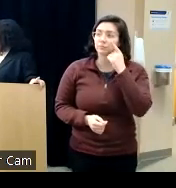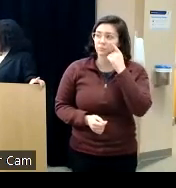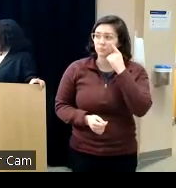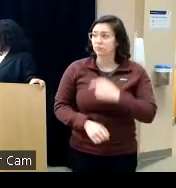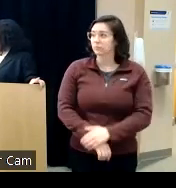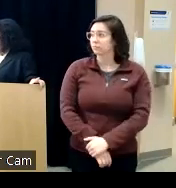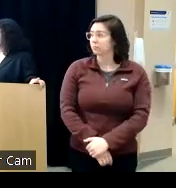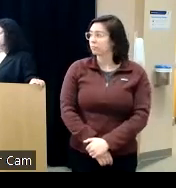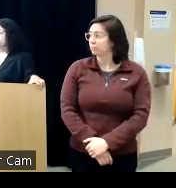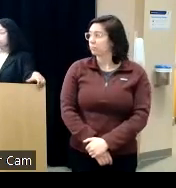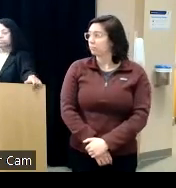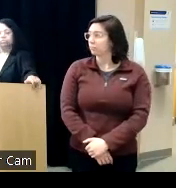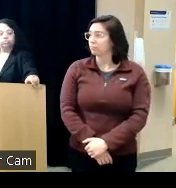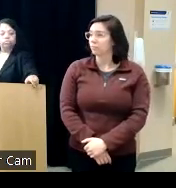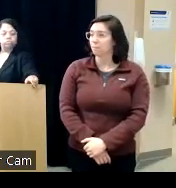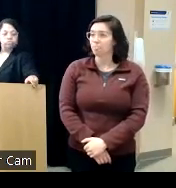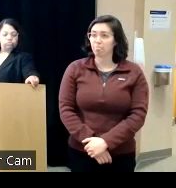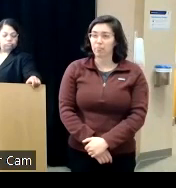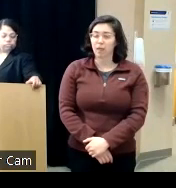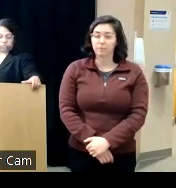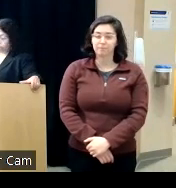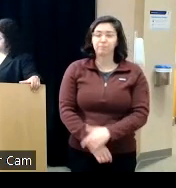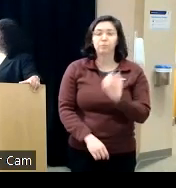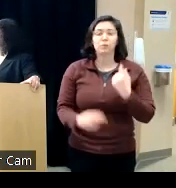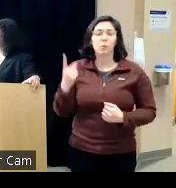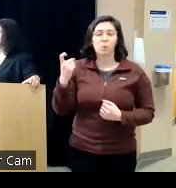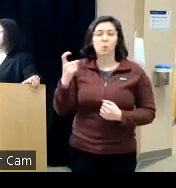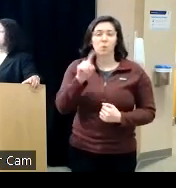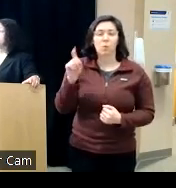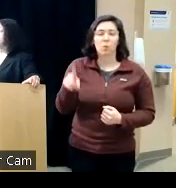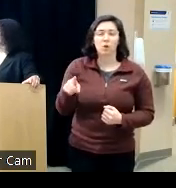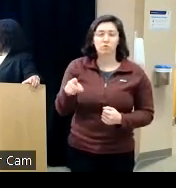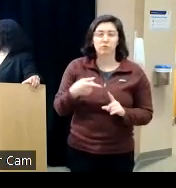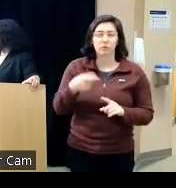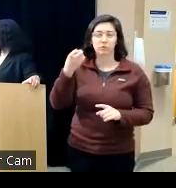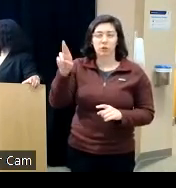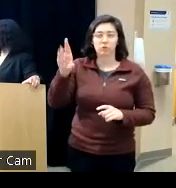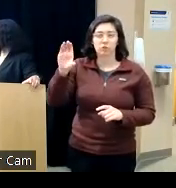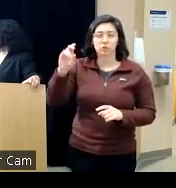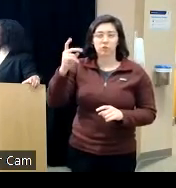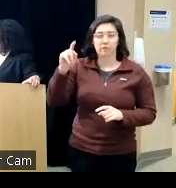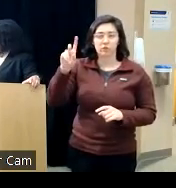very helpful thanks um one more question here from Dr Chef tall is not able to be